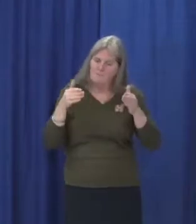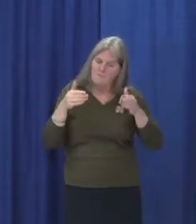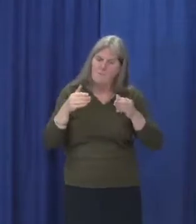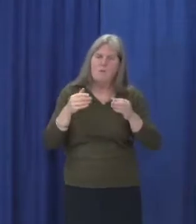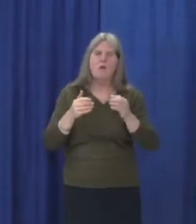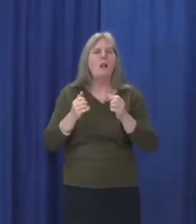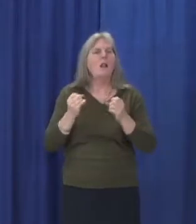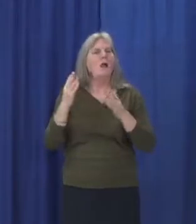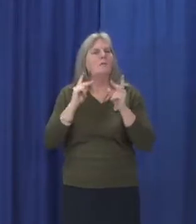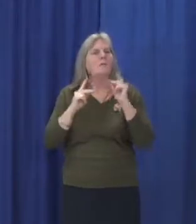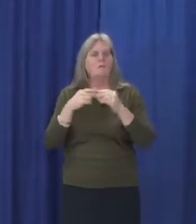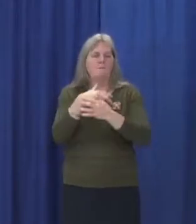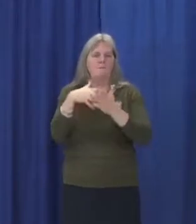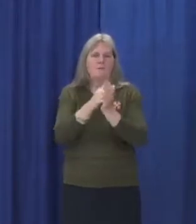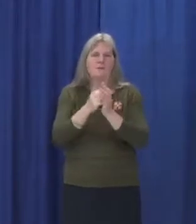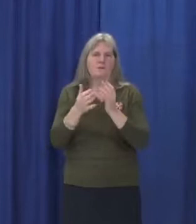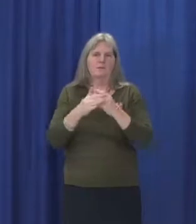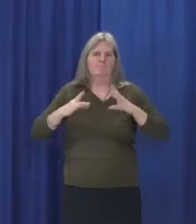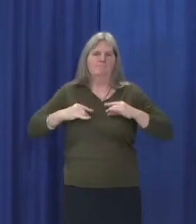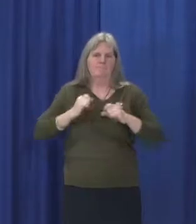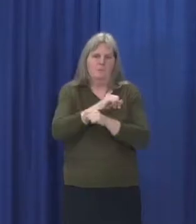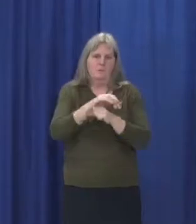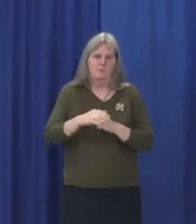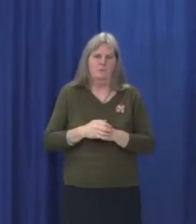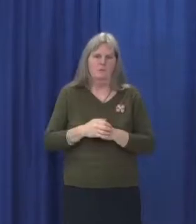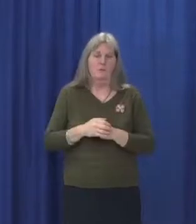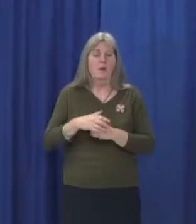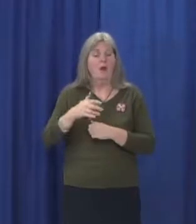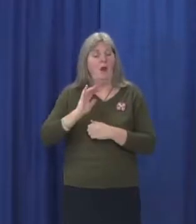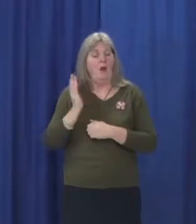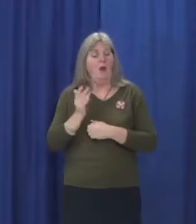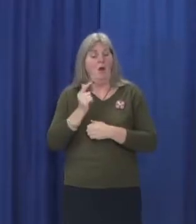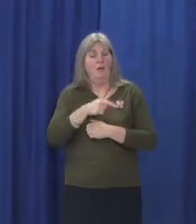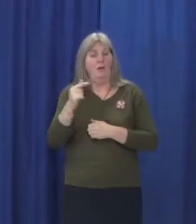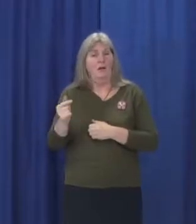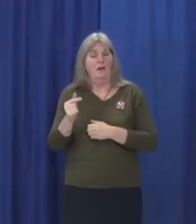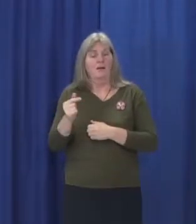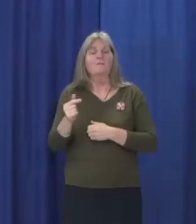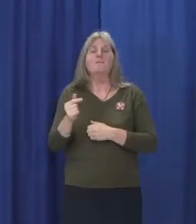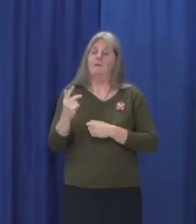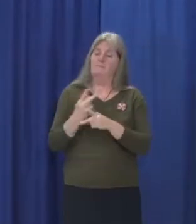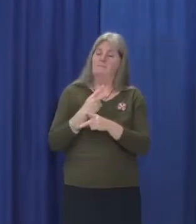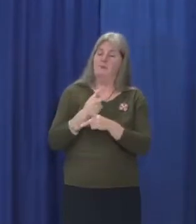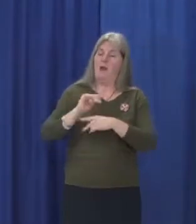including the most vulnerable. Our government is planning the logistics around how we